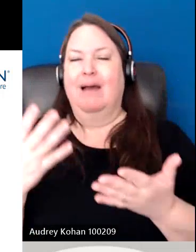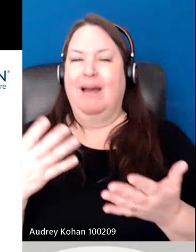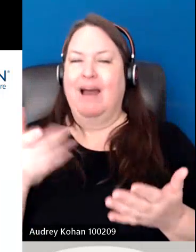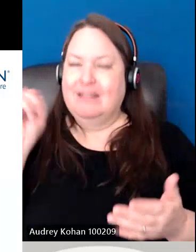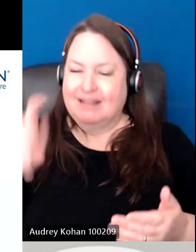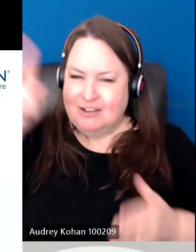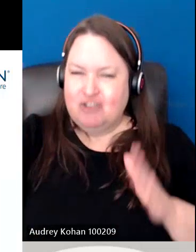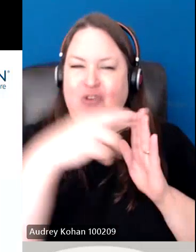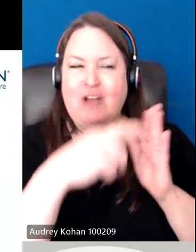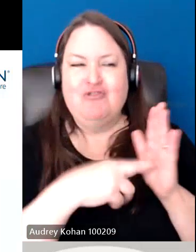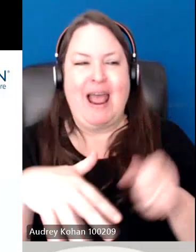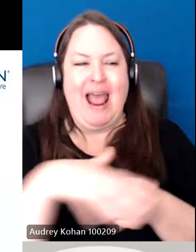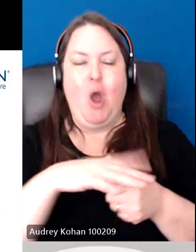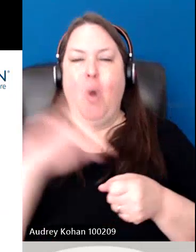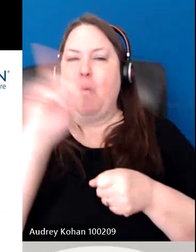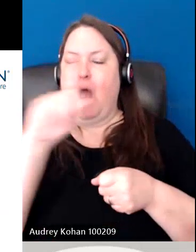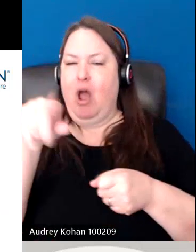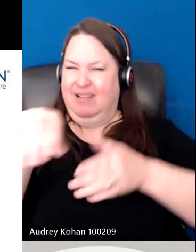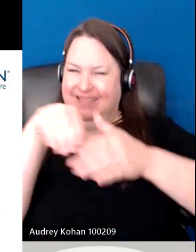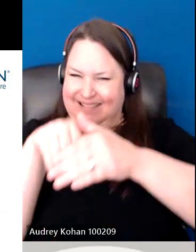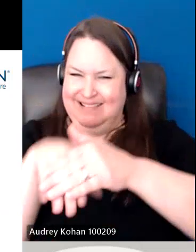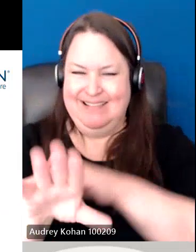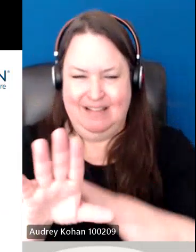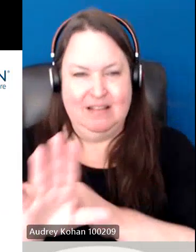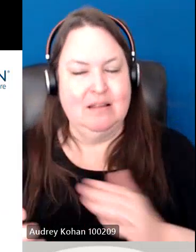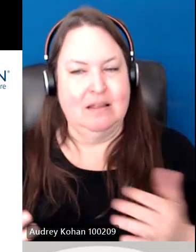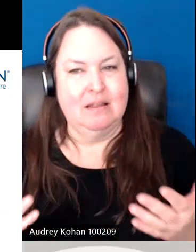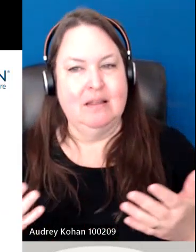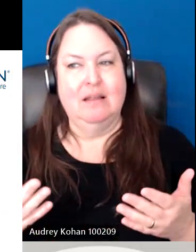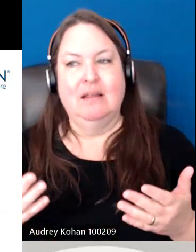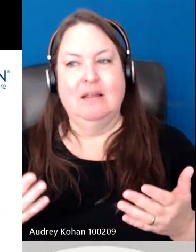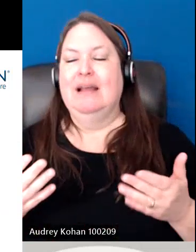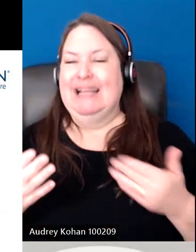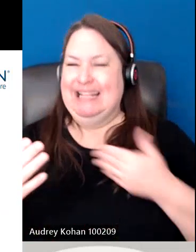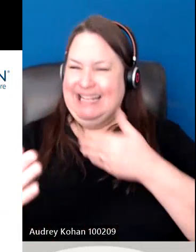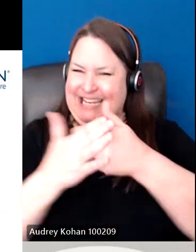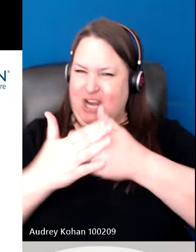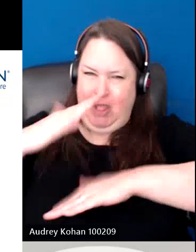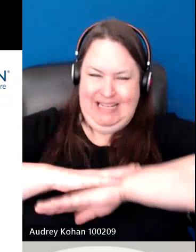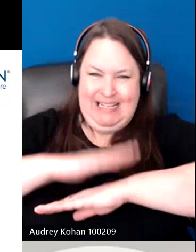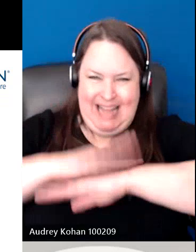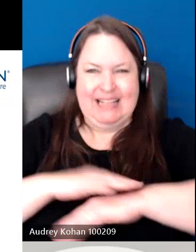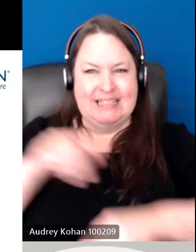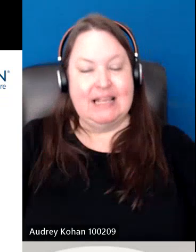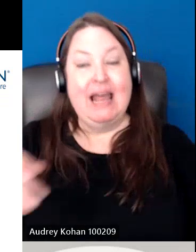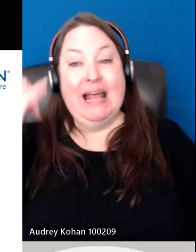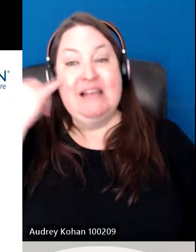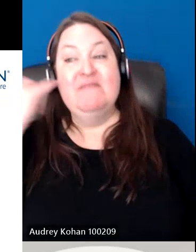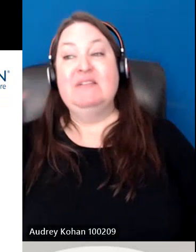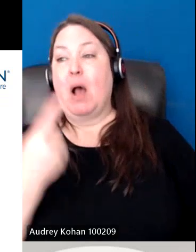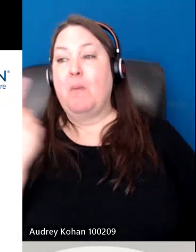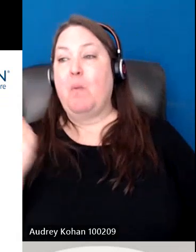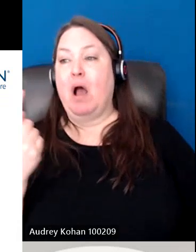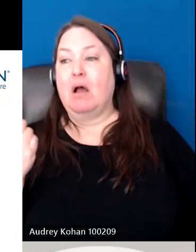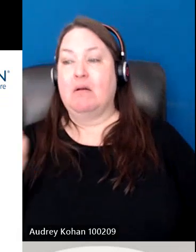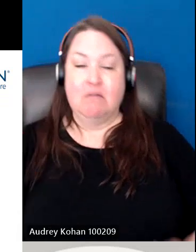areas at the point of entry uh but basically near the desks so that if somebody comes to a desk and